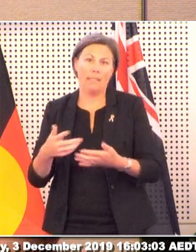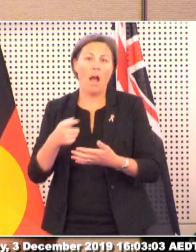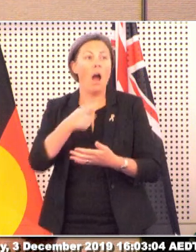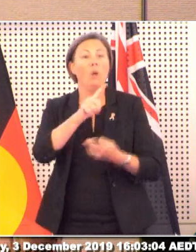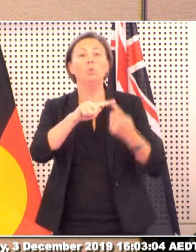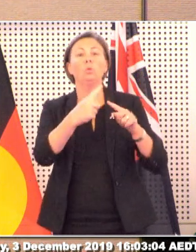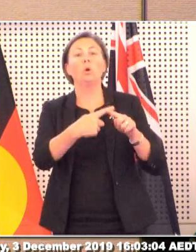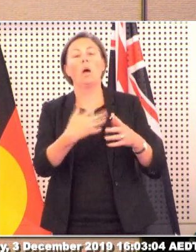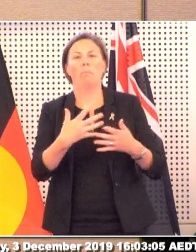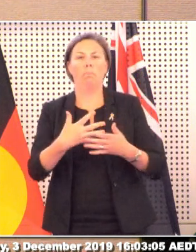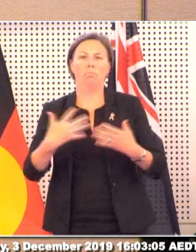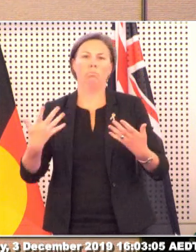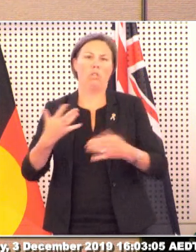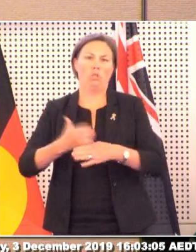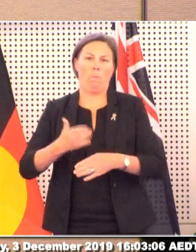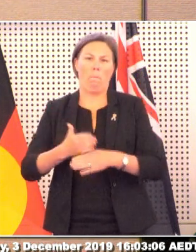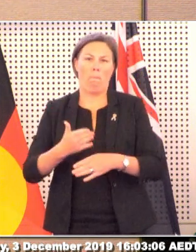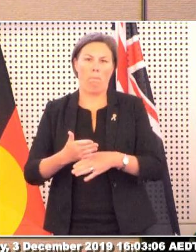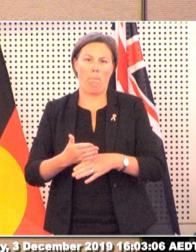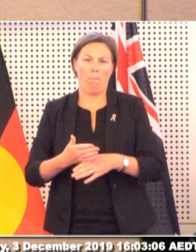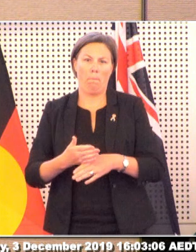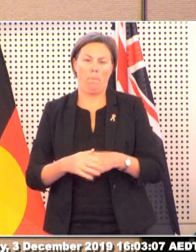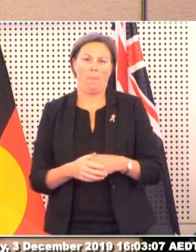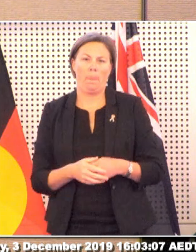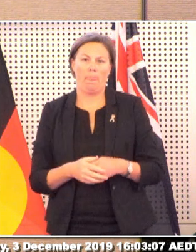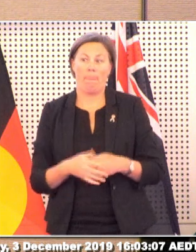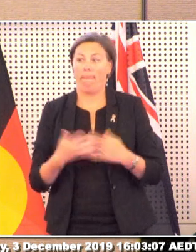That has been the only response so far. Renovations that have occurred at houses.